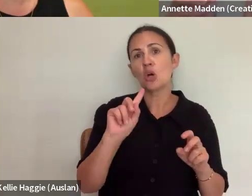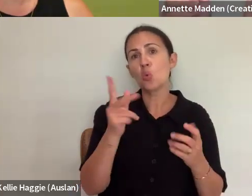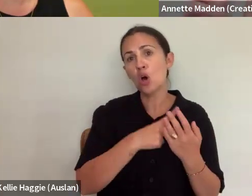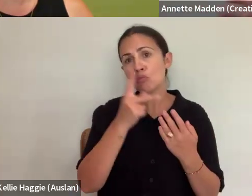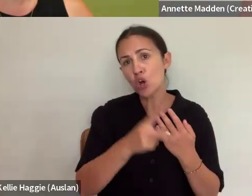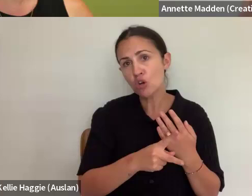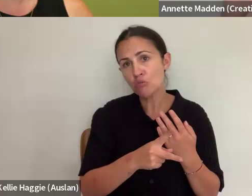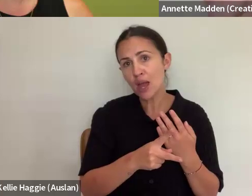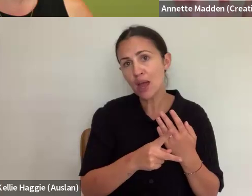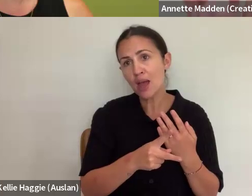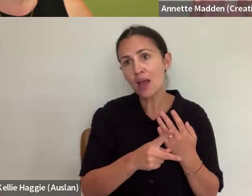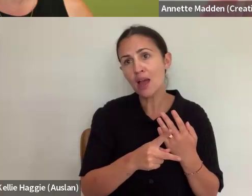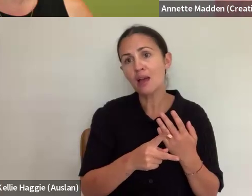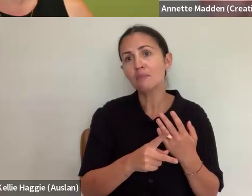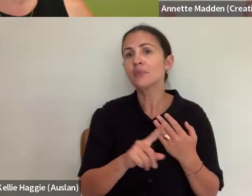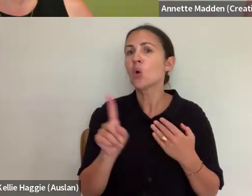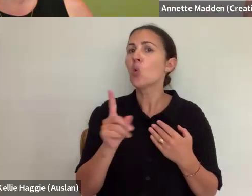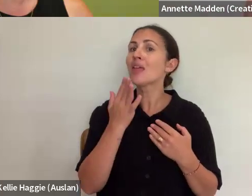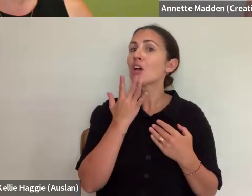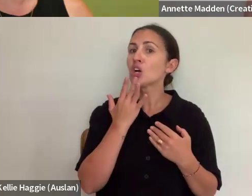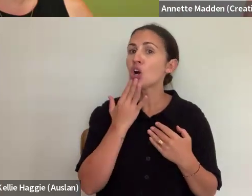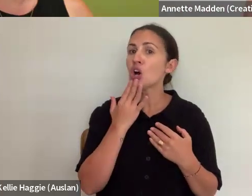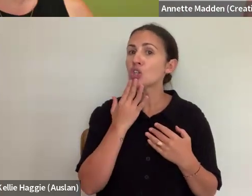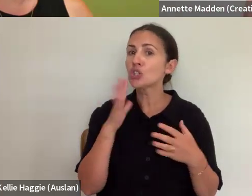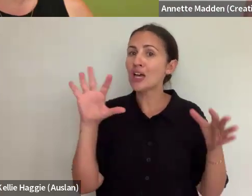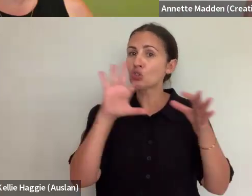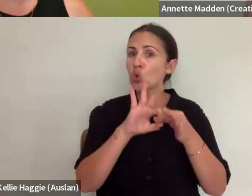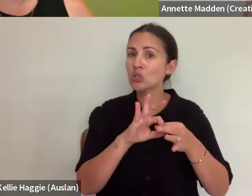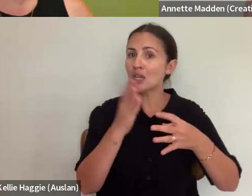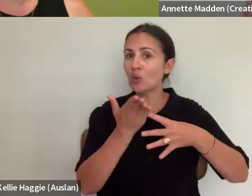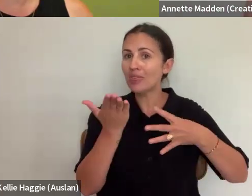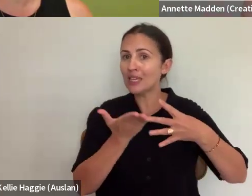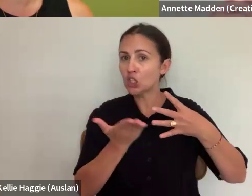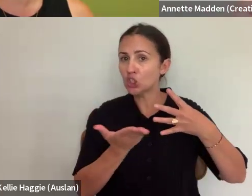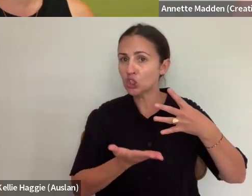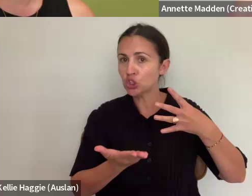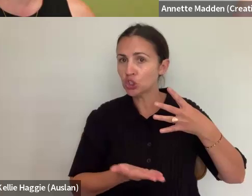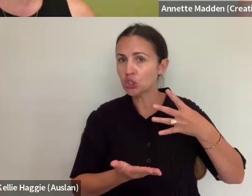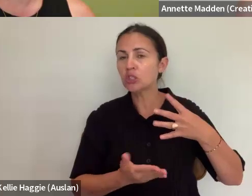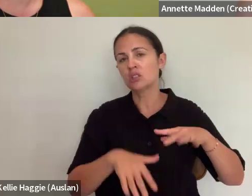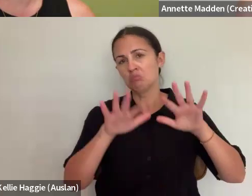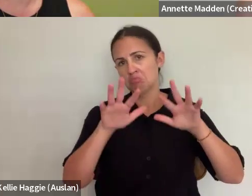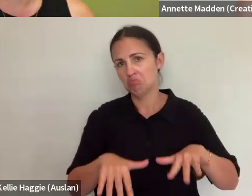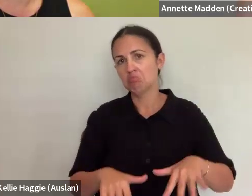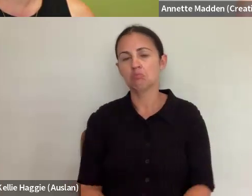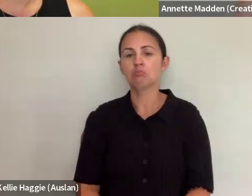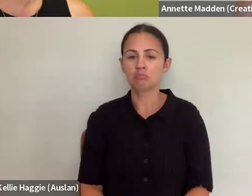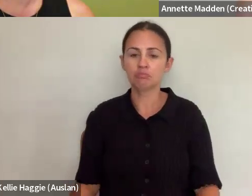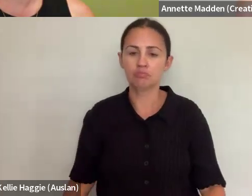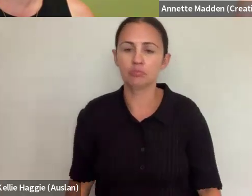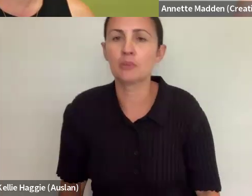period, how are we working? What are the activities and programs that we want to deliver over that two-year period